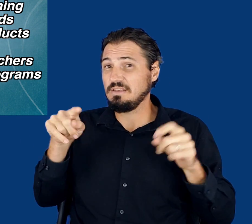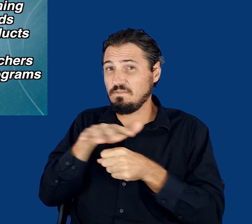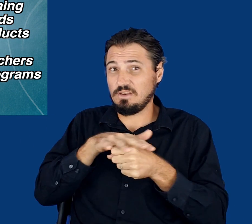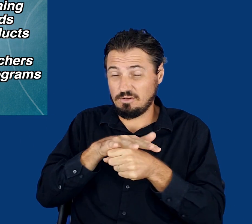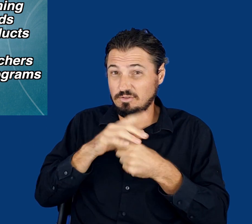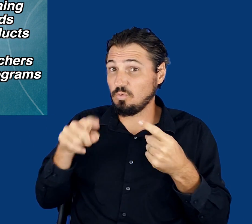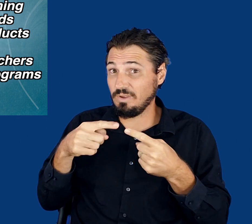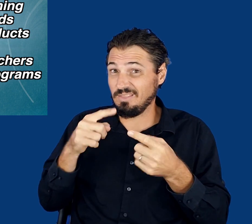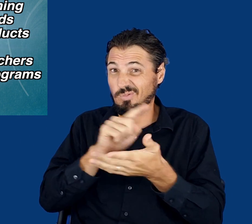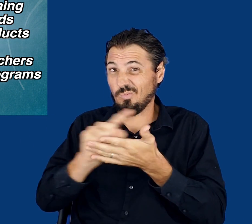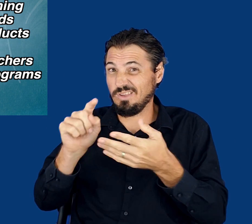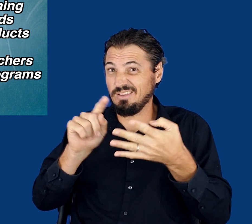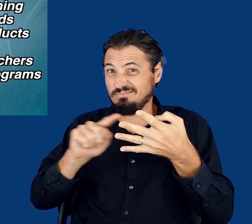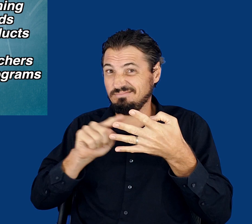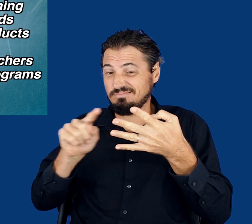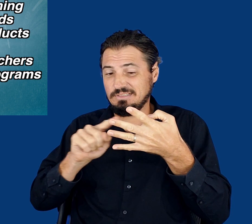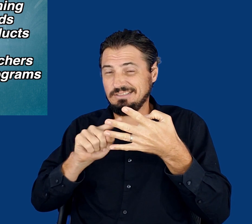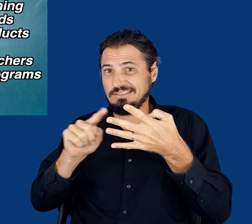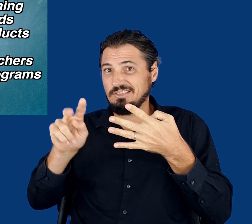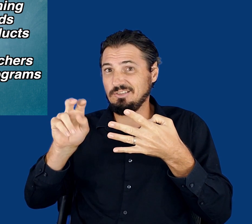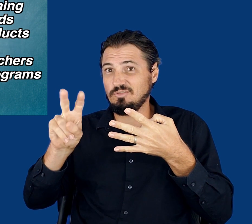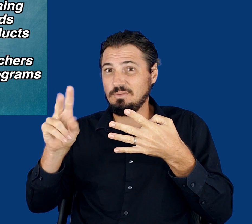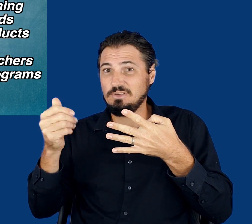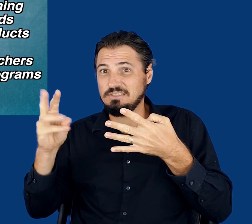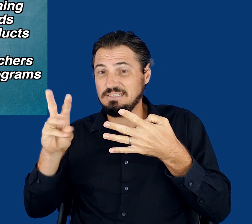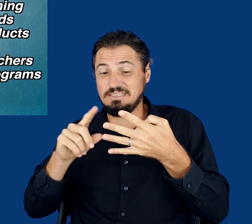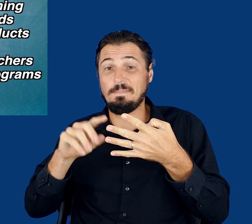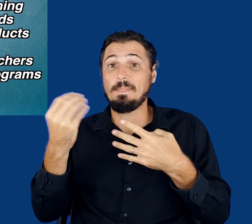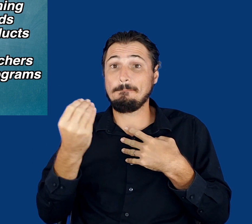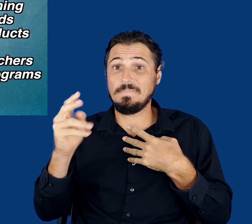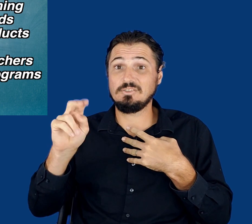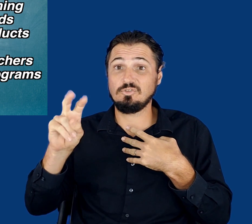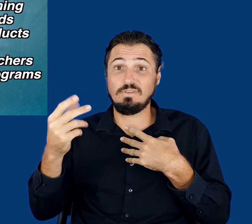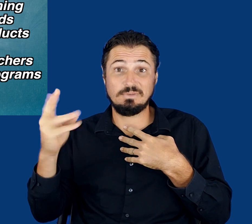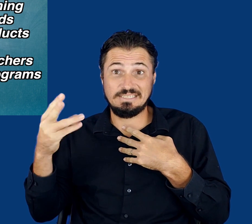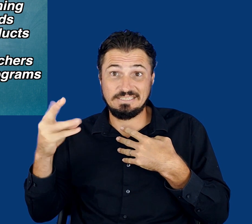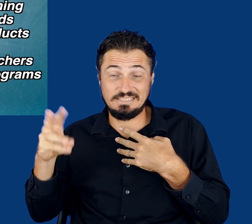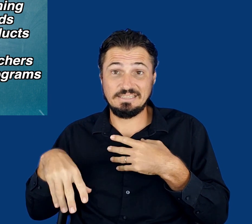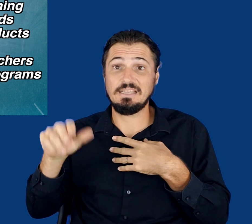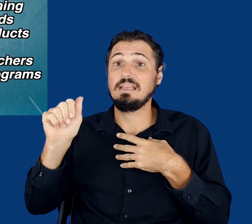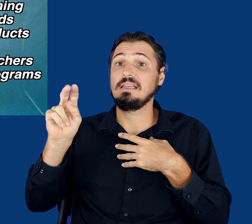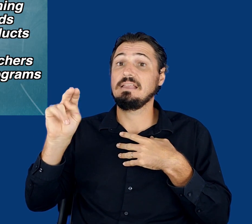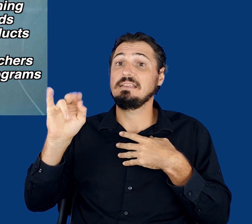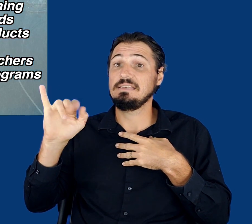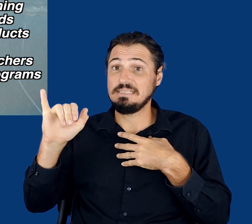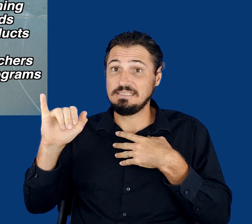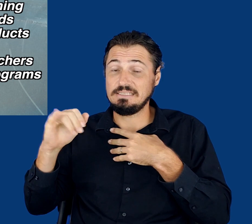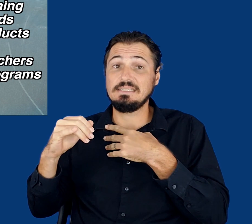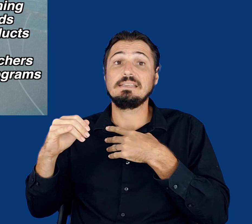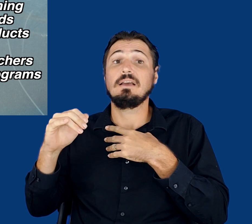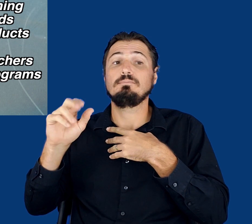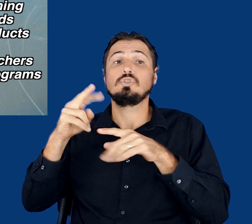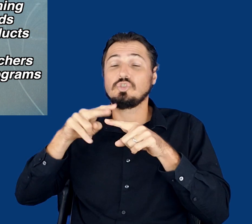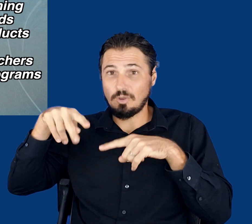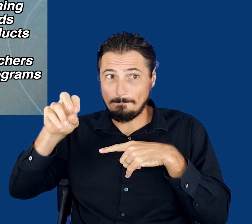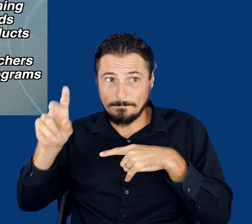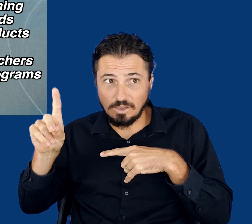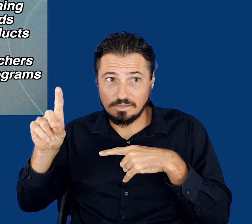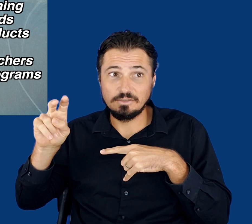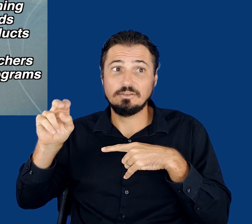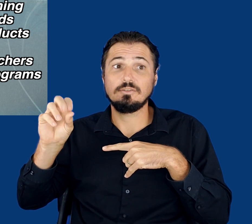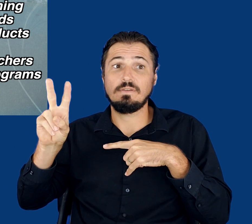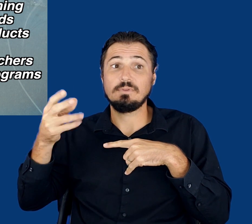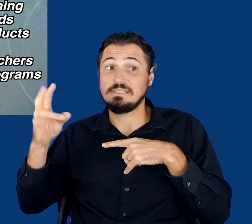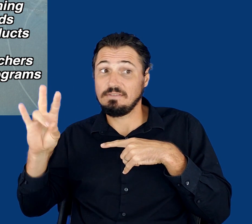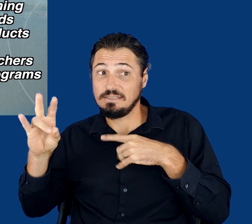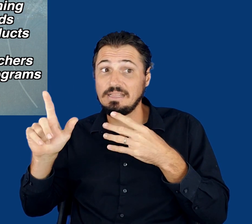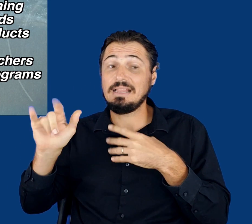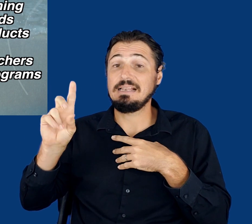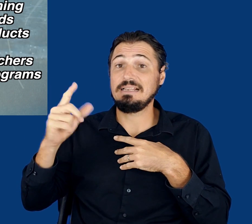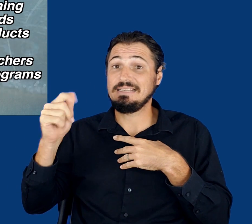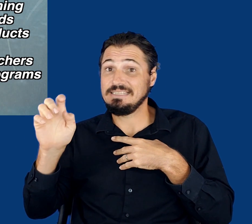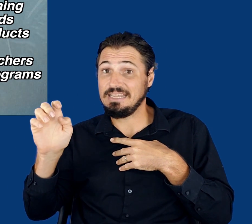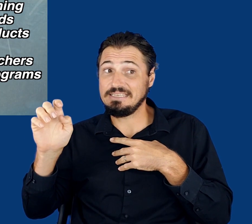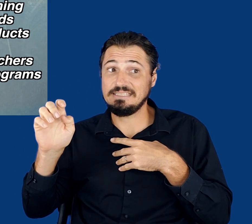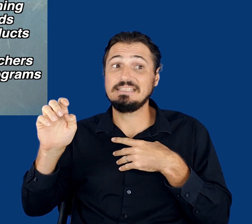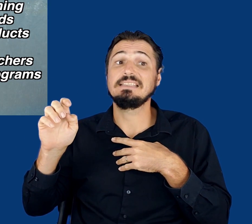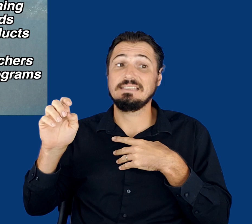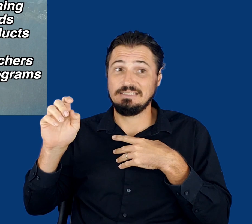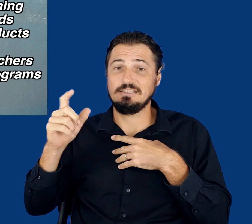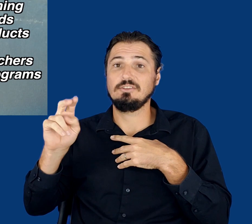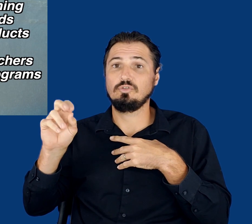They are at ‘Anini Beach Park on Monday, November 16; Salt Pond Beach Park on Tuesday, November 17; and Lydgate Beach Park on Friday, November 20. All are from 10 a.m. to 2 p.m.